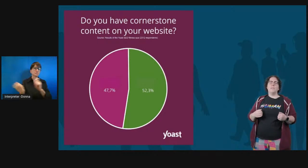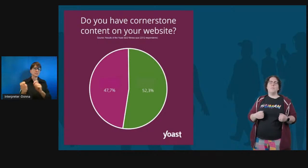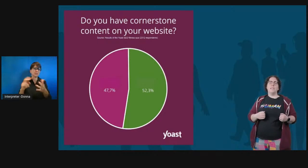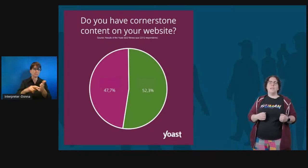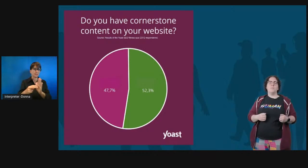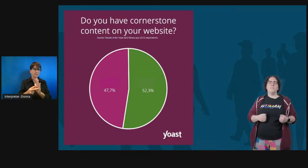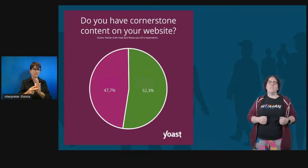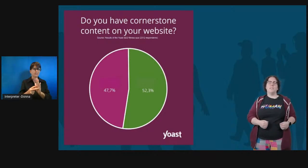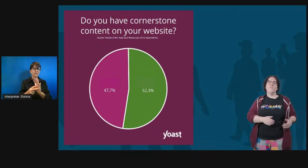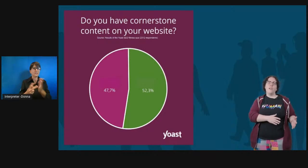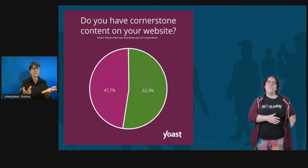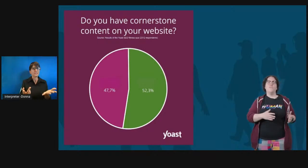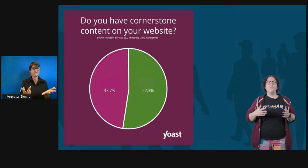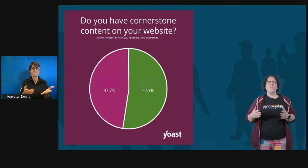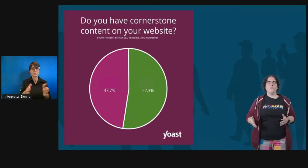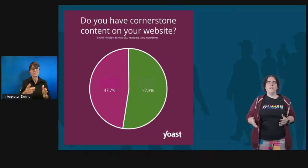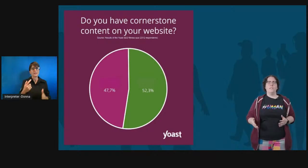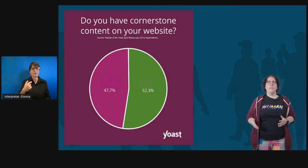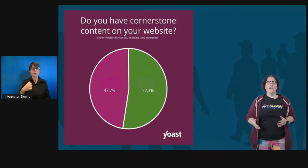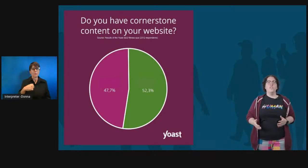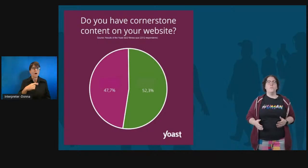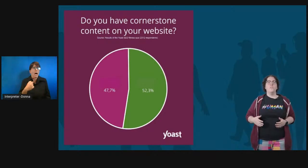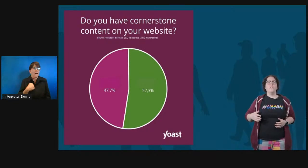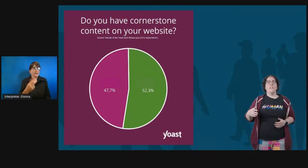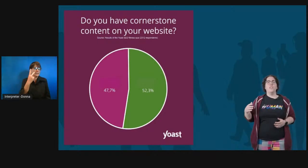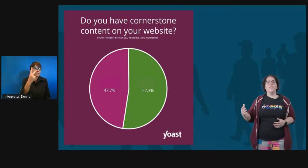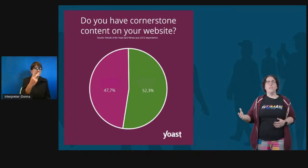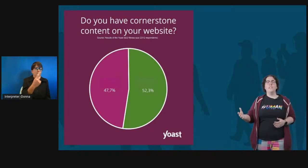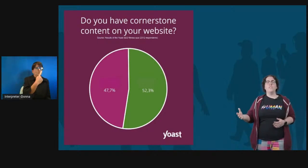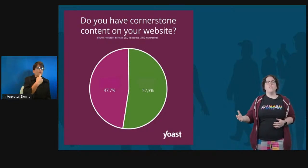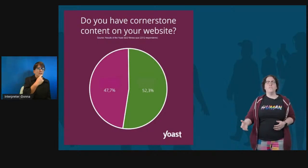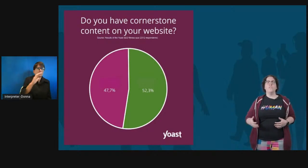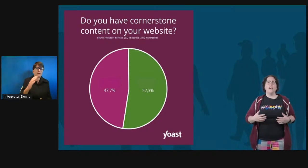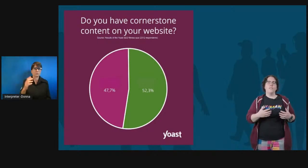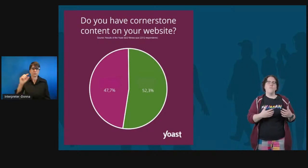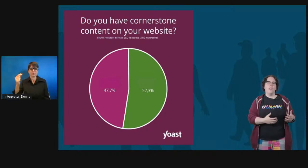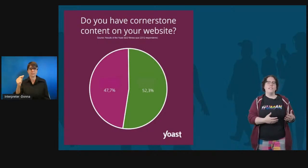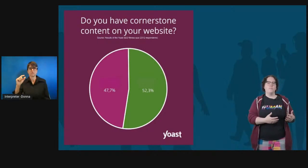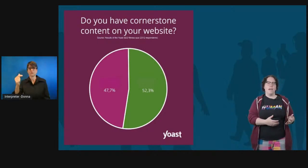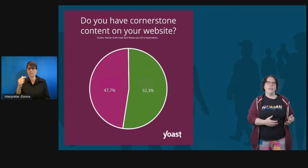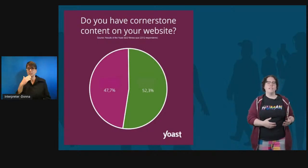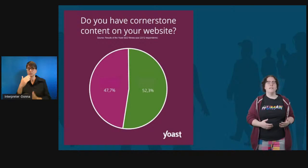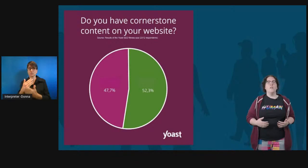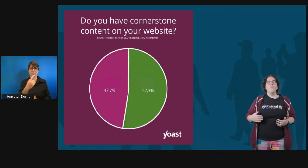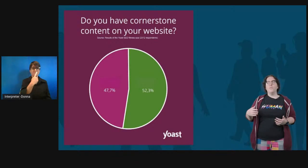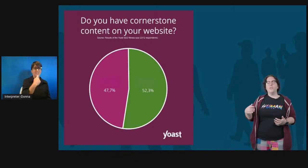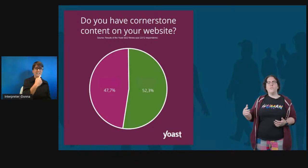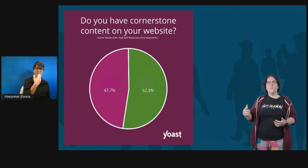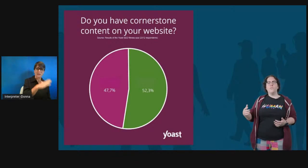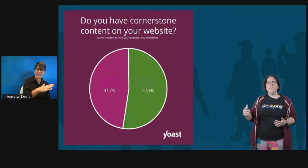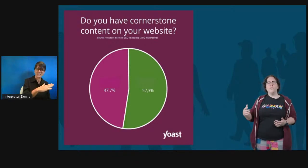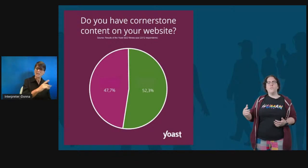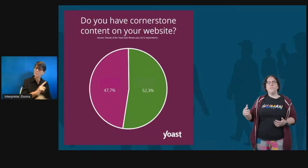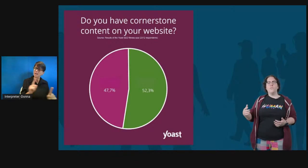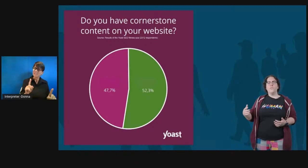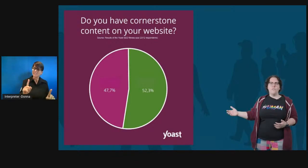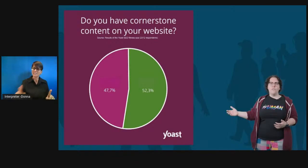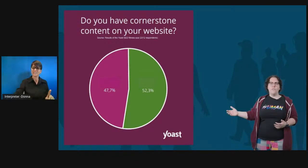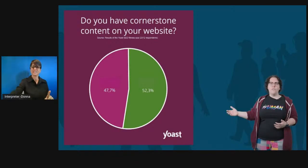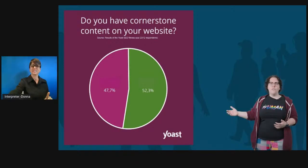to convey a message because if your user is colorblind to, it could be lost or change meaning. This post relies on me